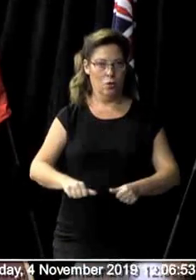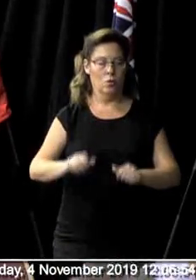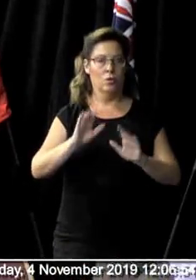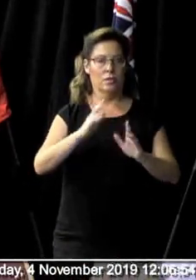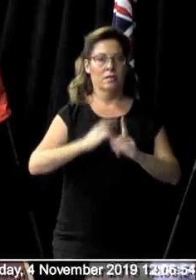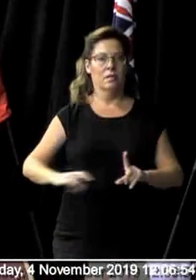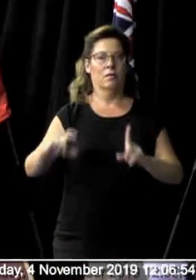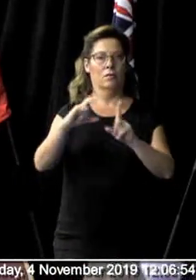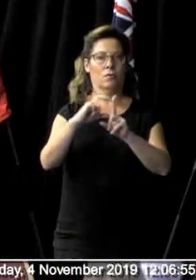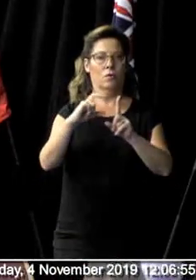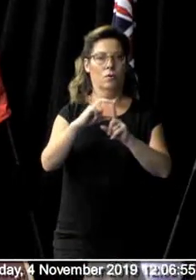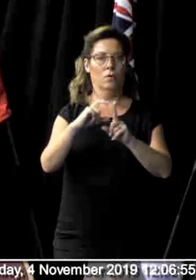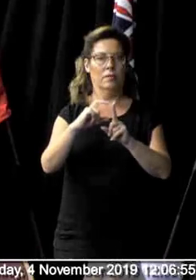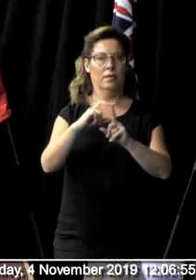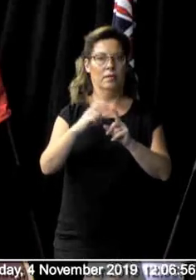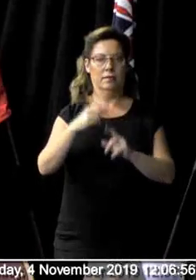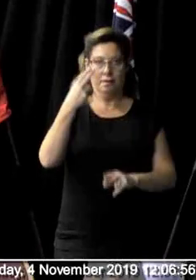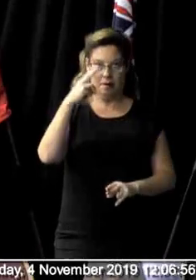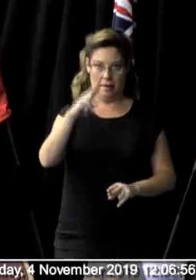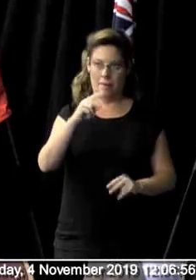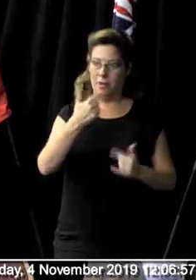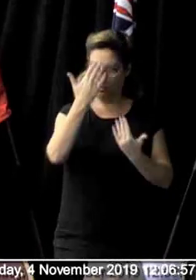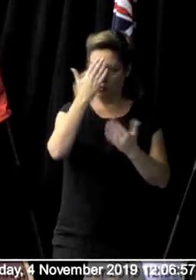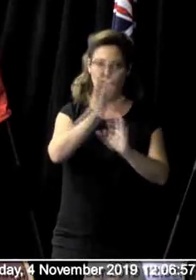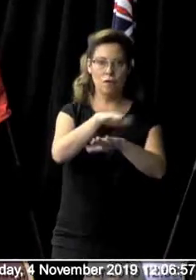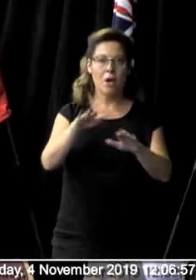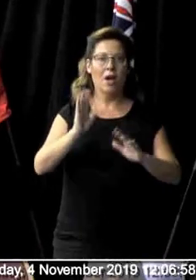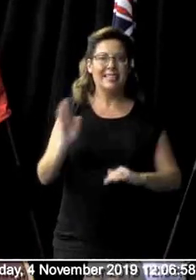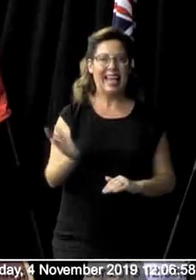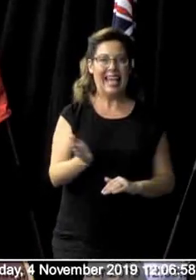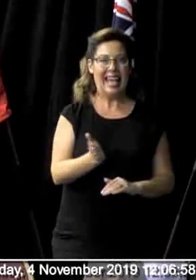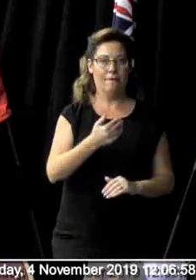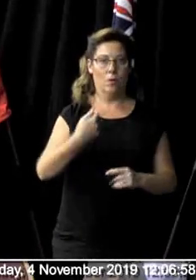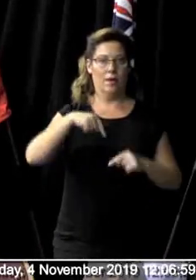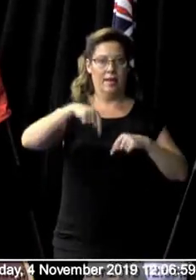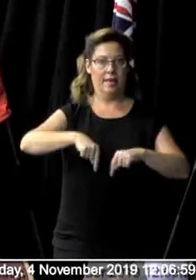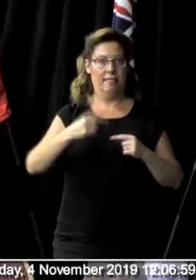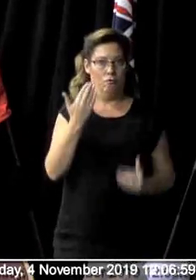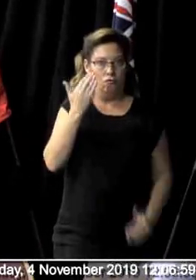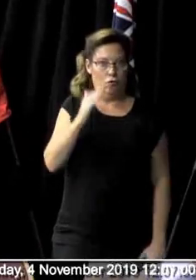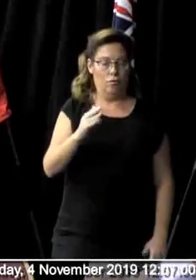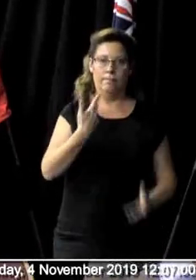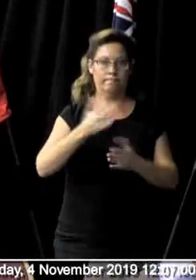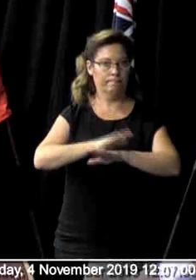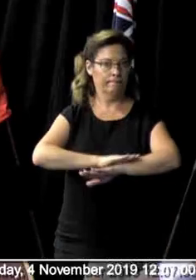May I remind everybody of the non-publication order with respect to that, and that the identity of the child should not be released. Including you.